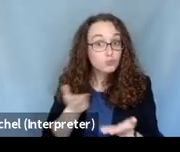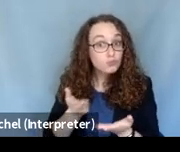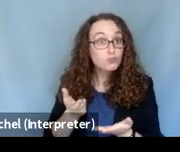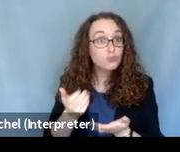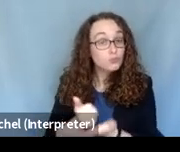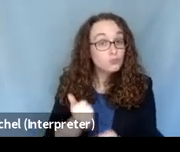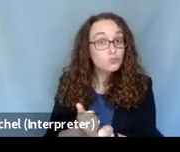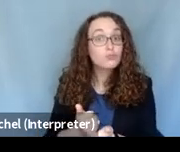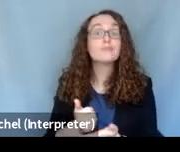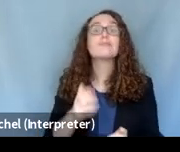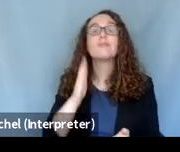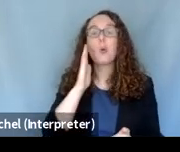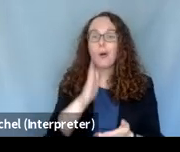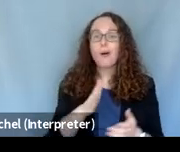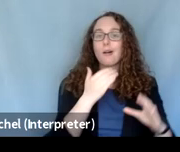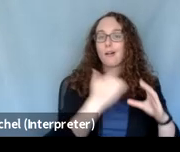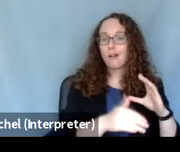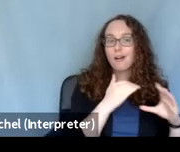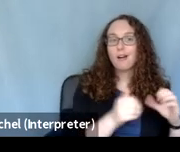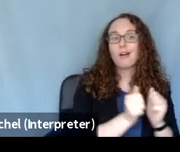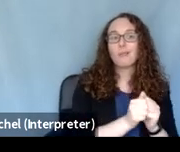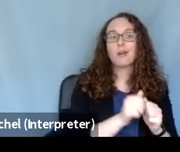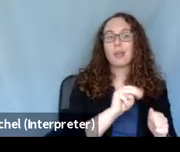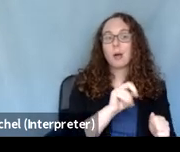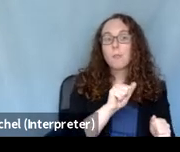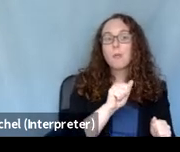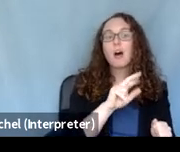or talk to him via email. And let's say you wanted to